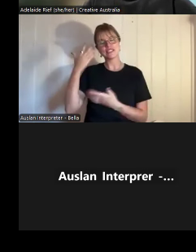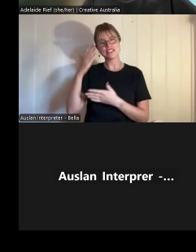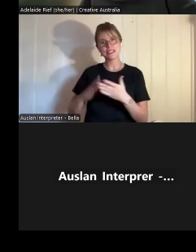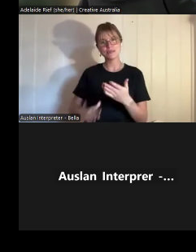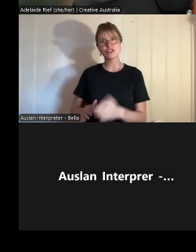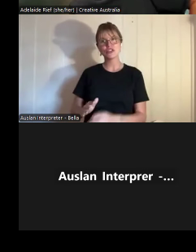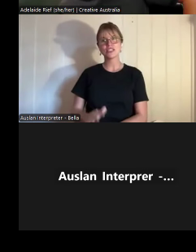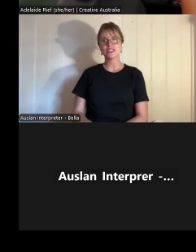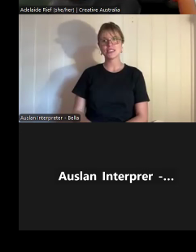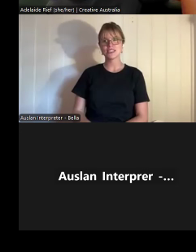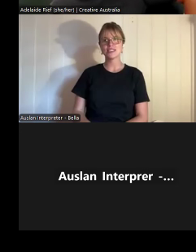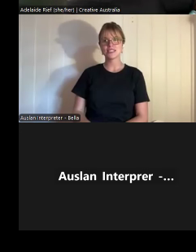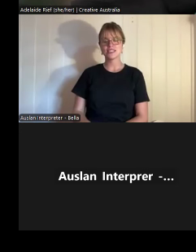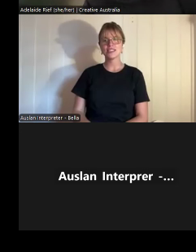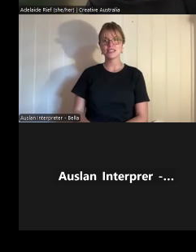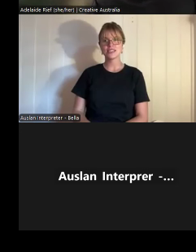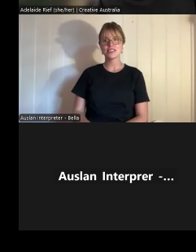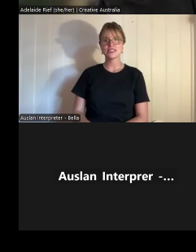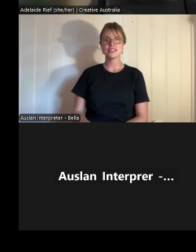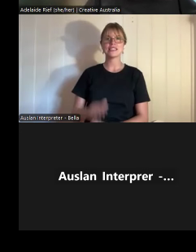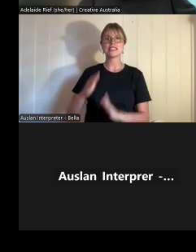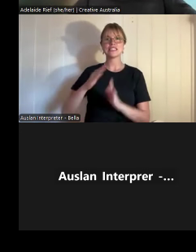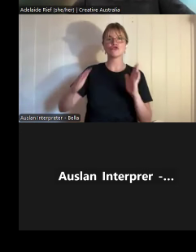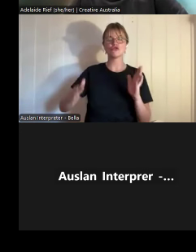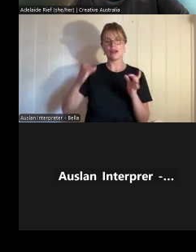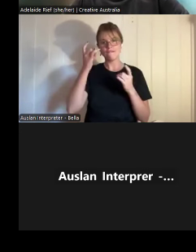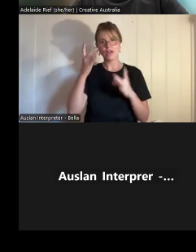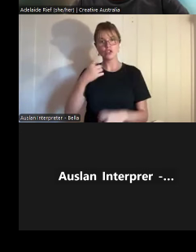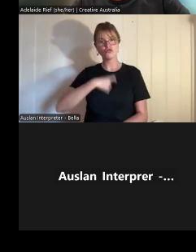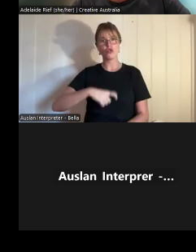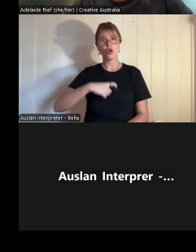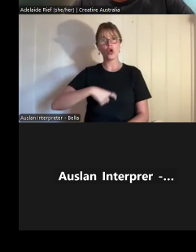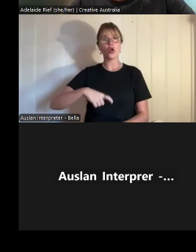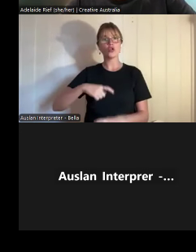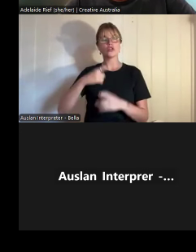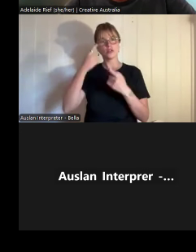the industry adviser's role is to advise Creative Australia on which applications we should